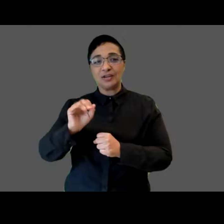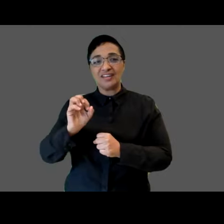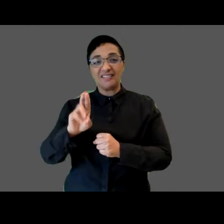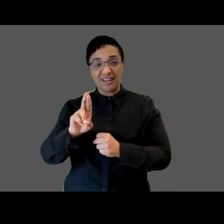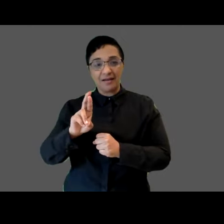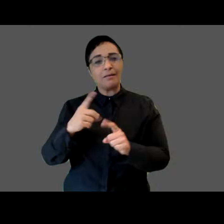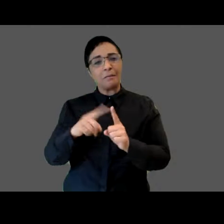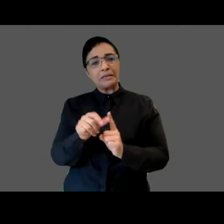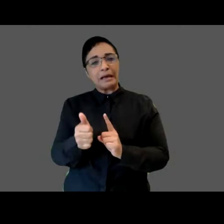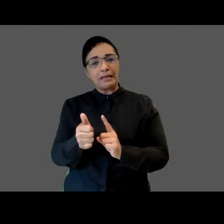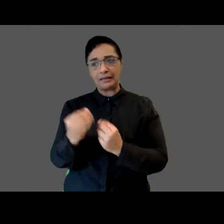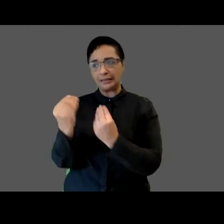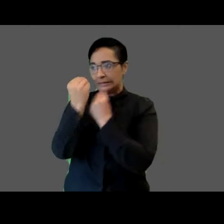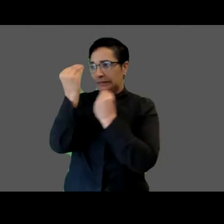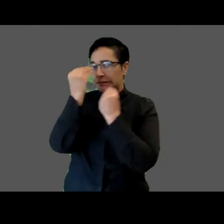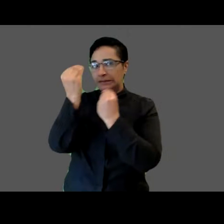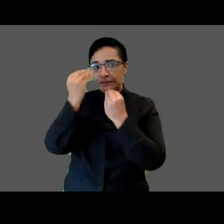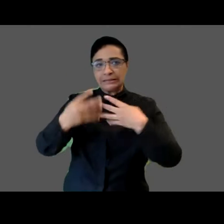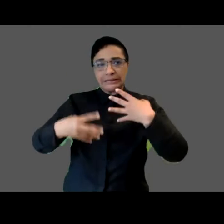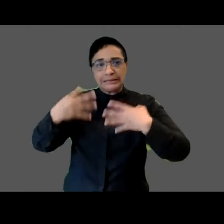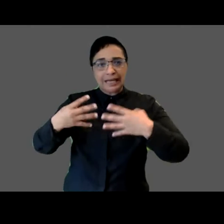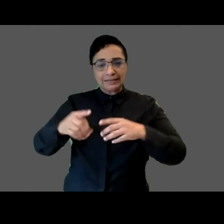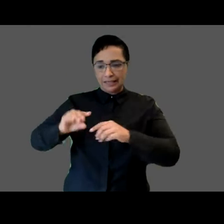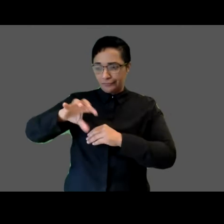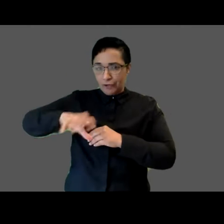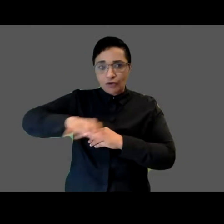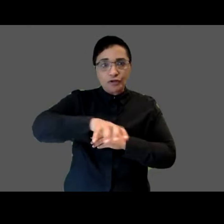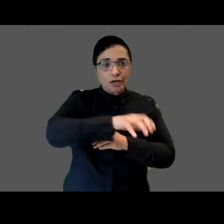used to deliver in different countries around data.